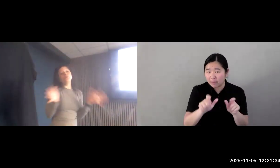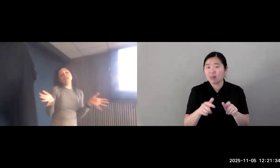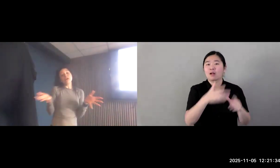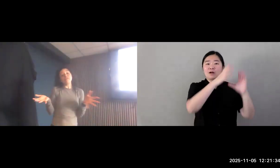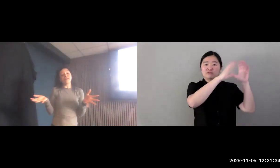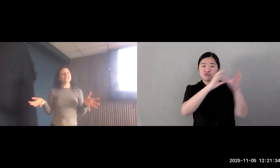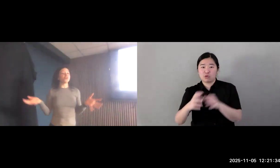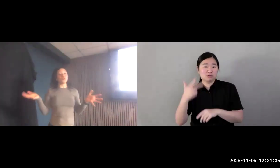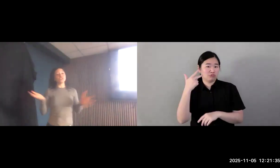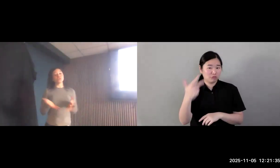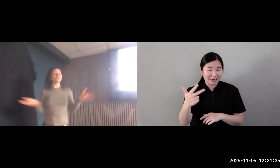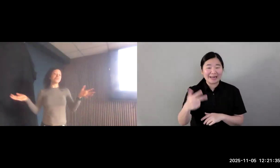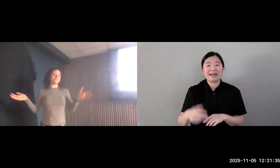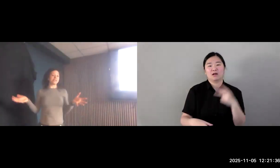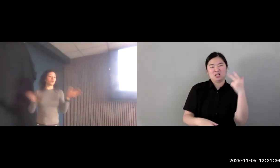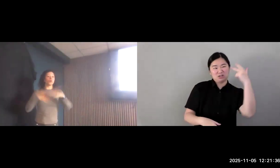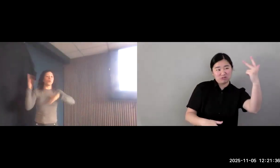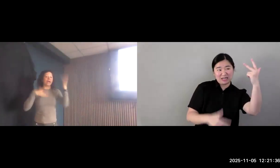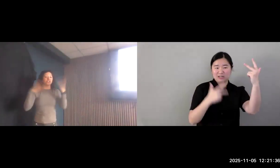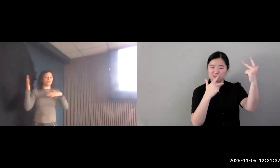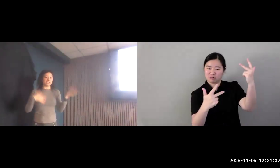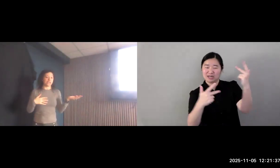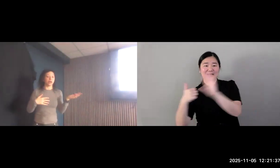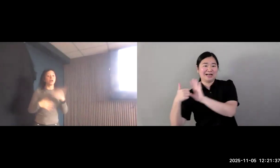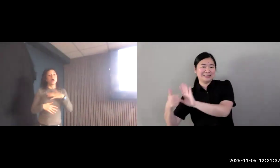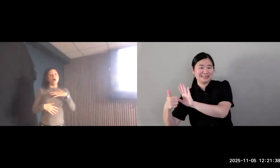And we did not find any generational differences, so no age effect here.